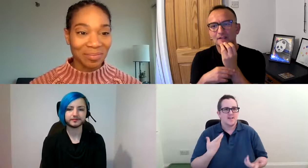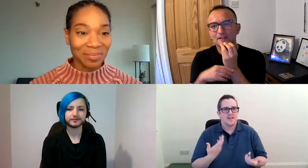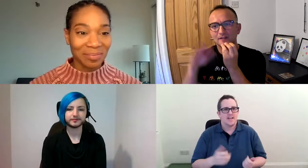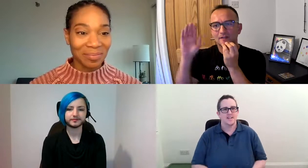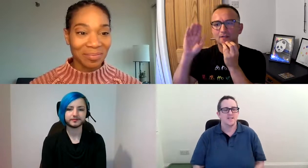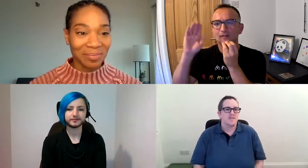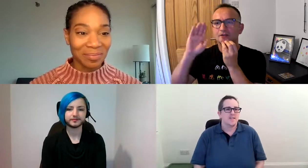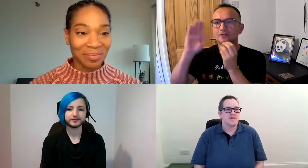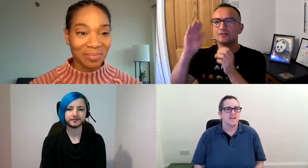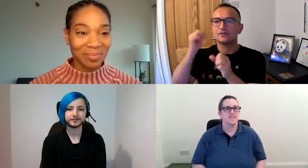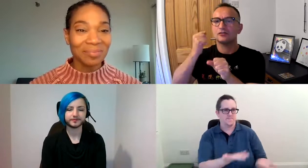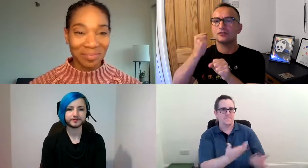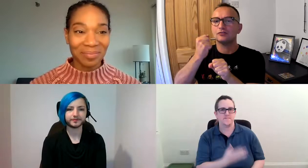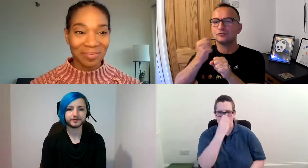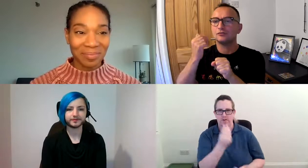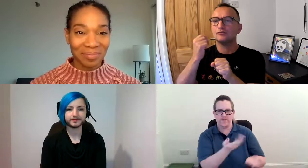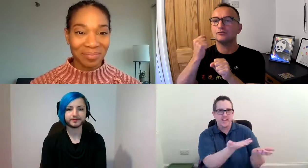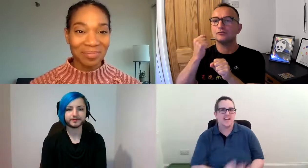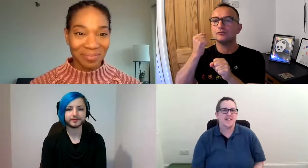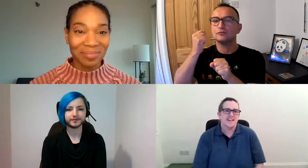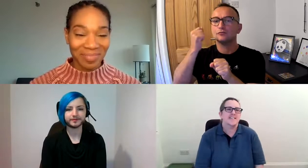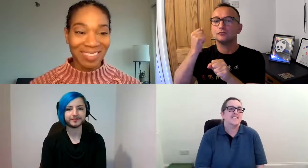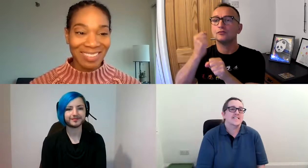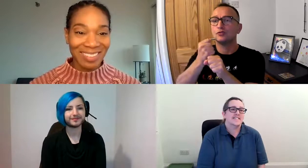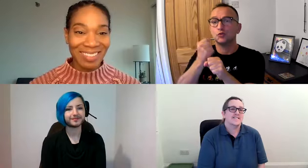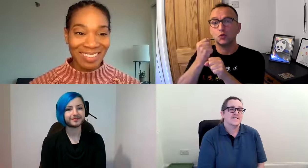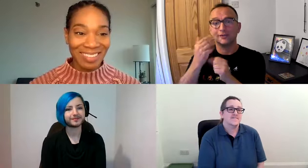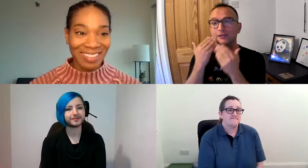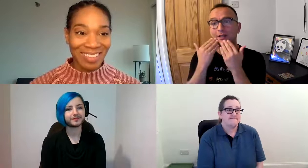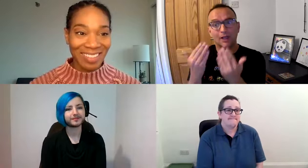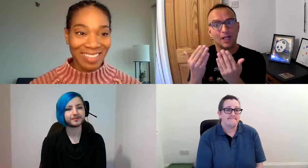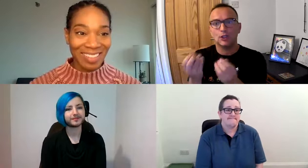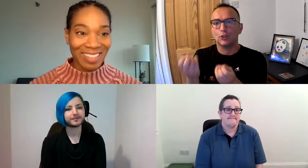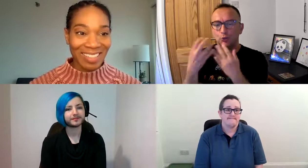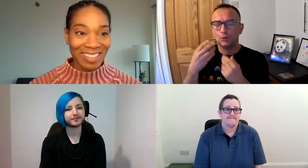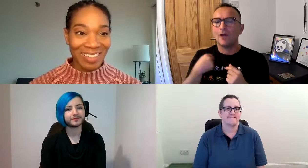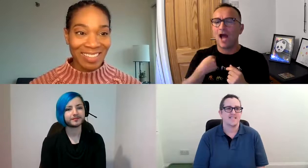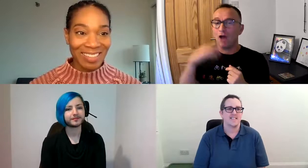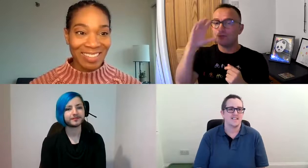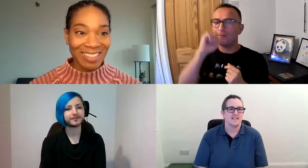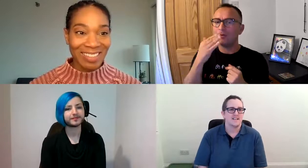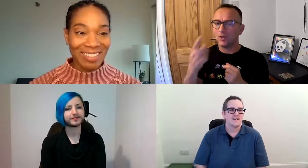useful because I remember when you joined us my immediate response was in Sign_Language there are